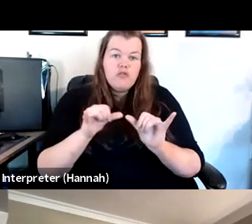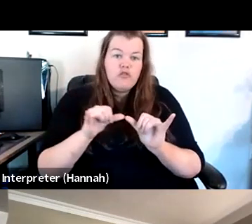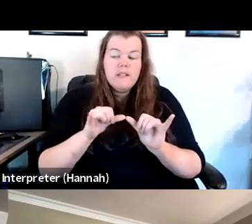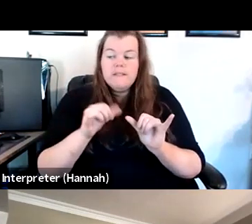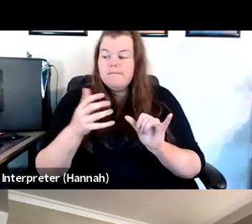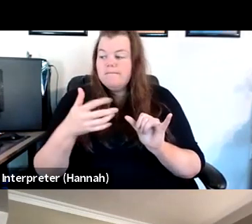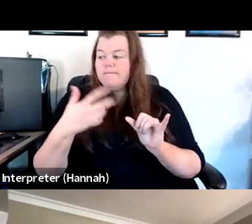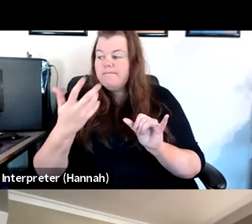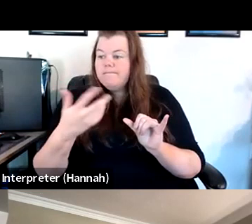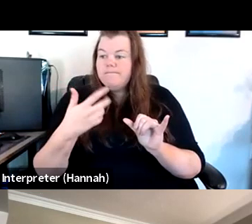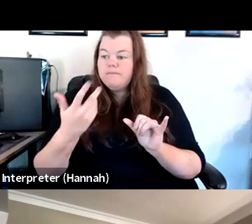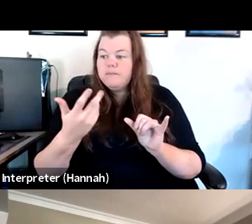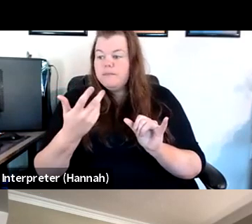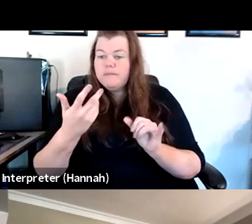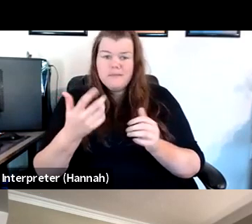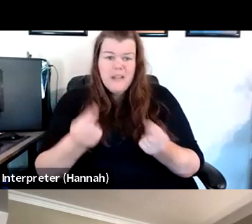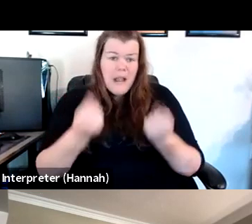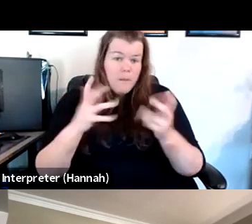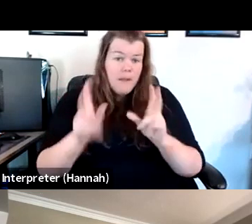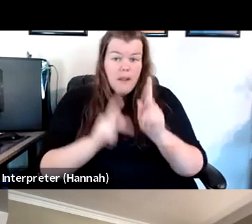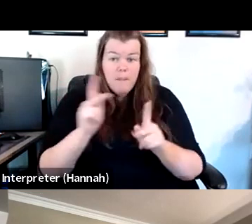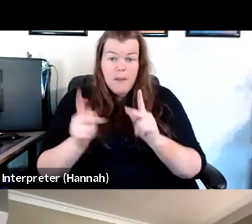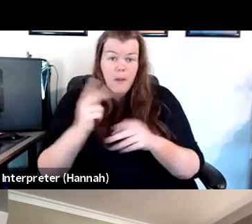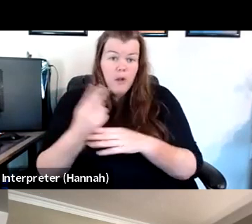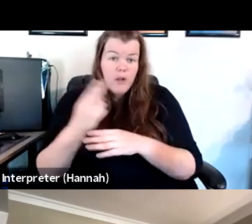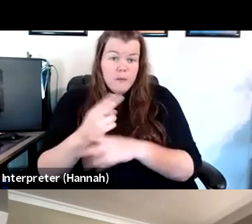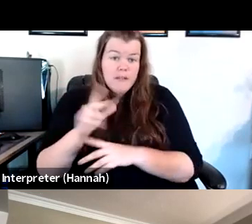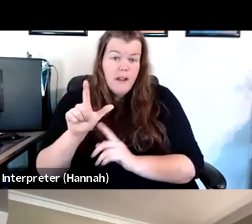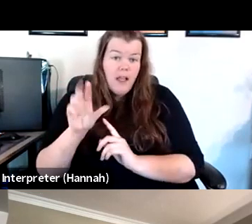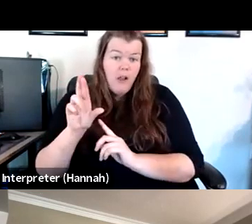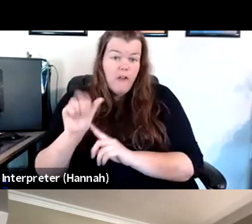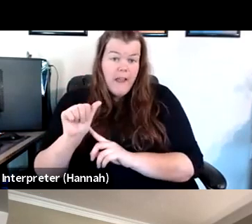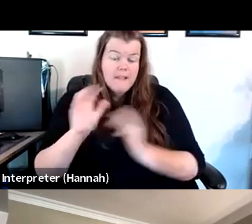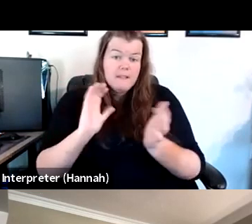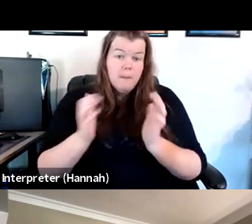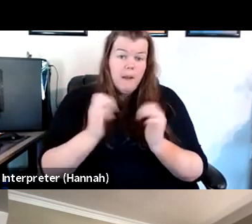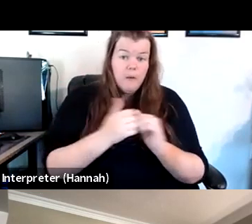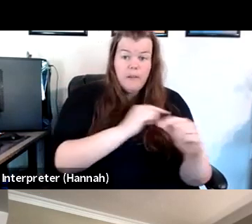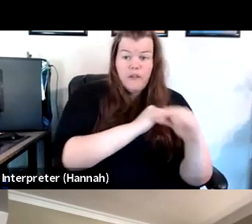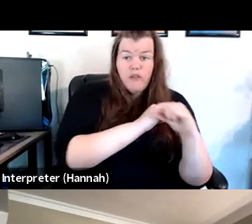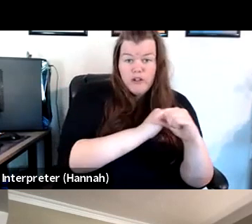know how many more folks are hopefully utilizing LRAs as opposed to turning to guardianship as